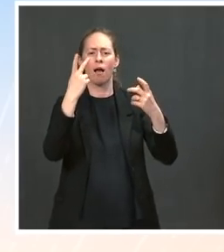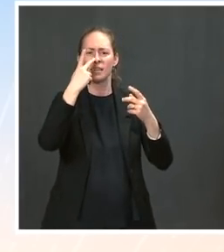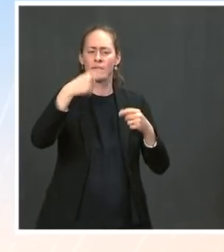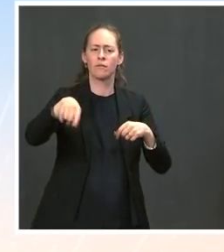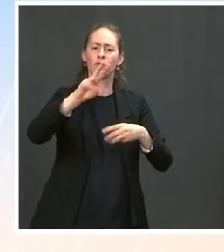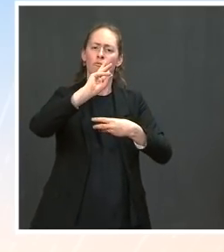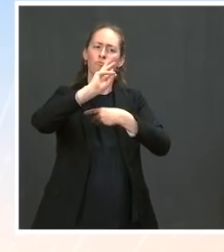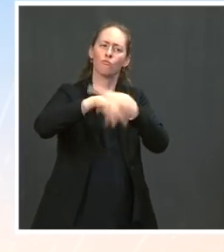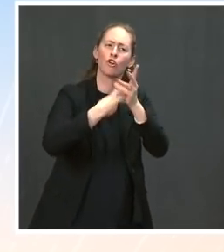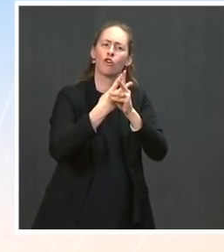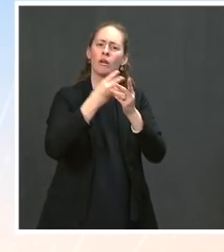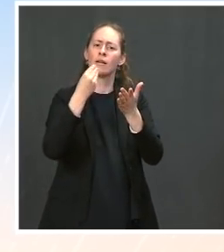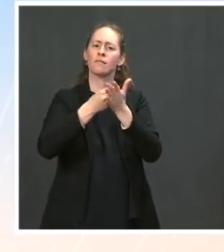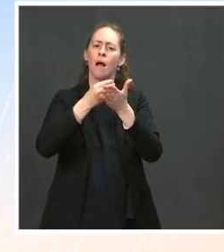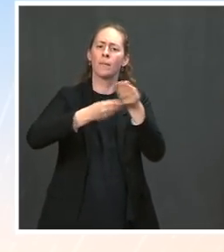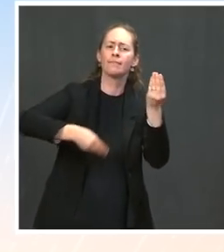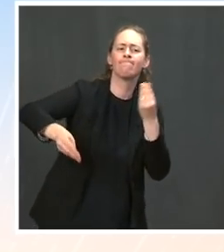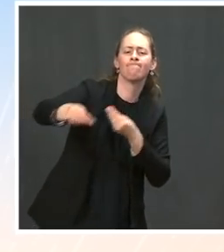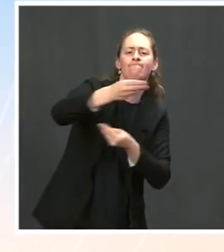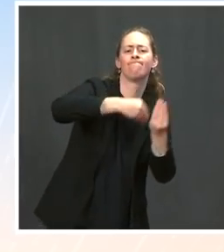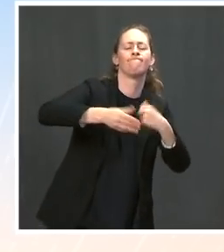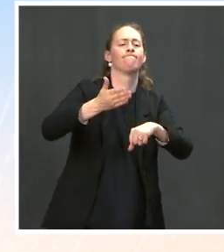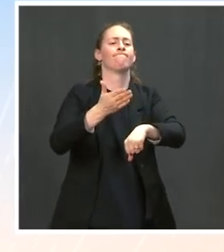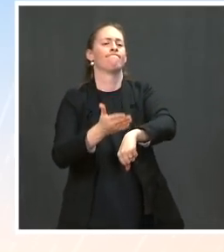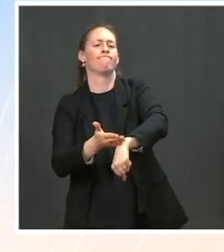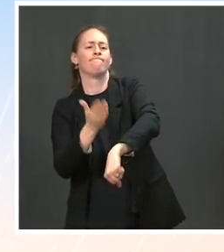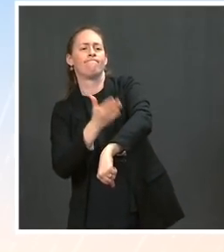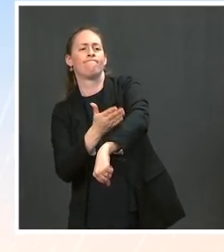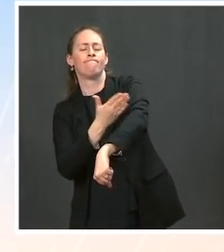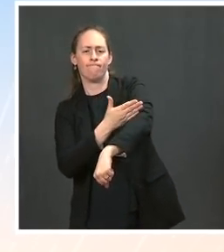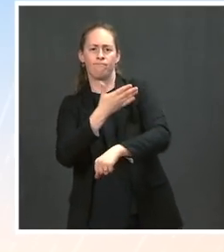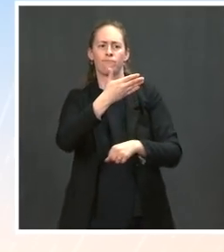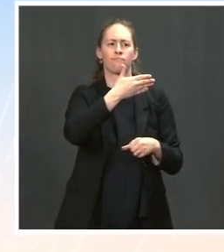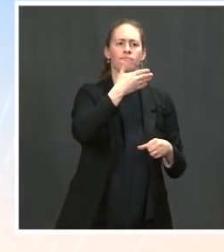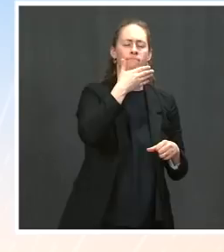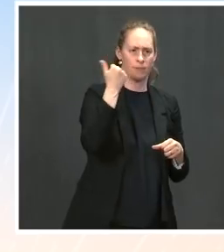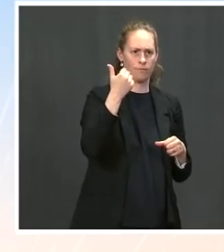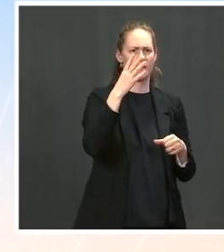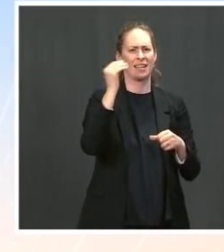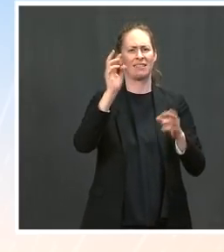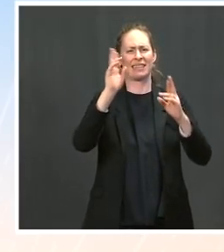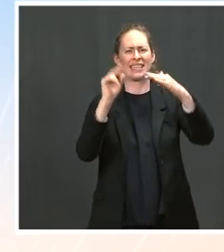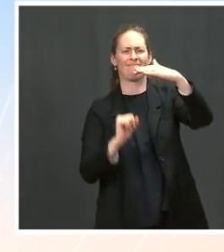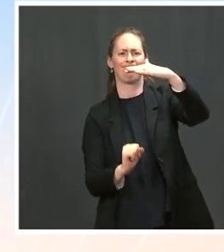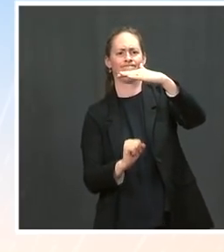to keep the vital goal of limiting warming to 1.5 degrees Celsius within reach.